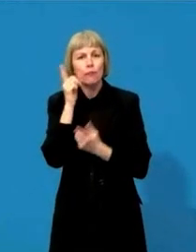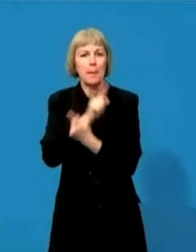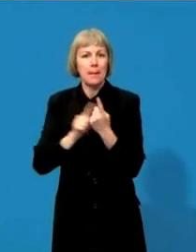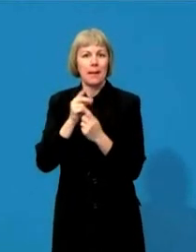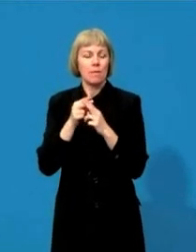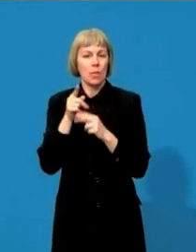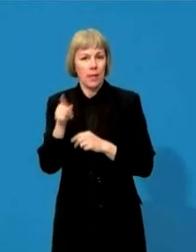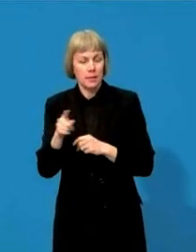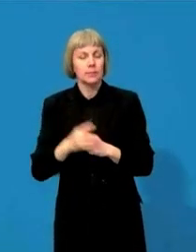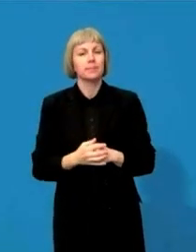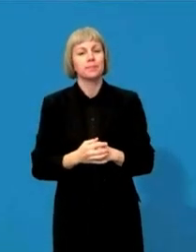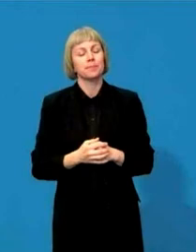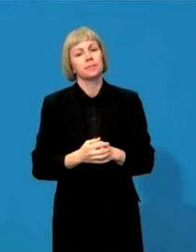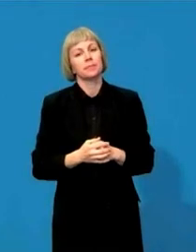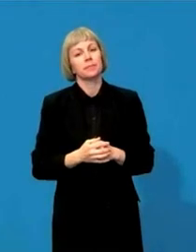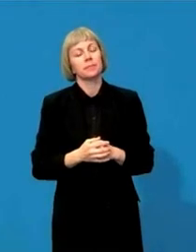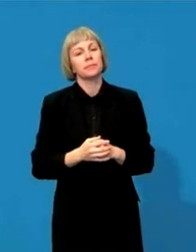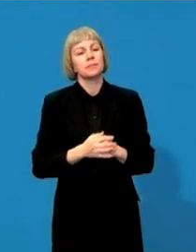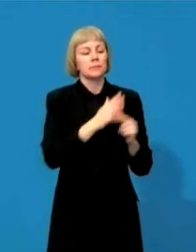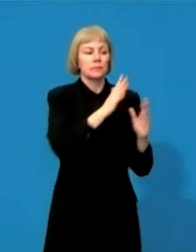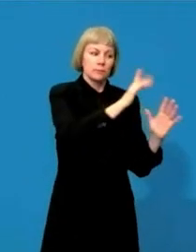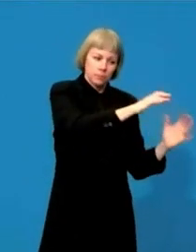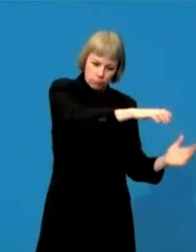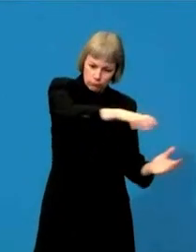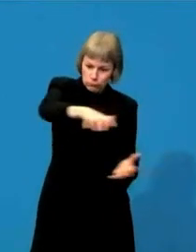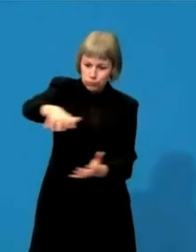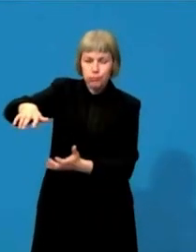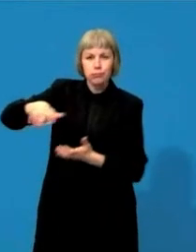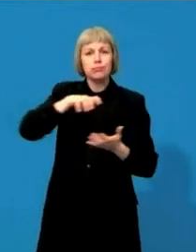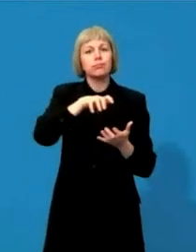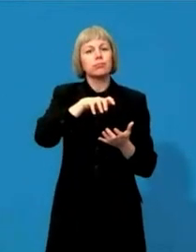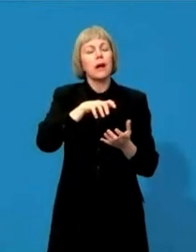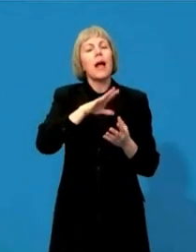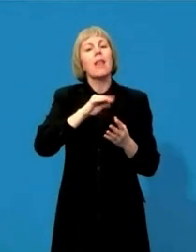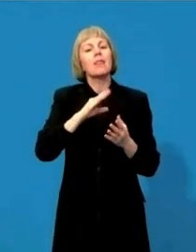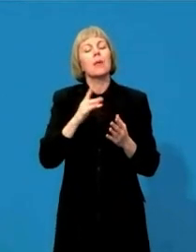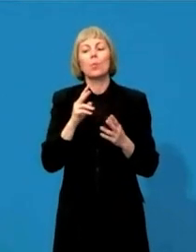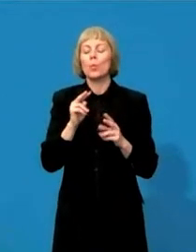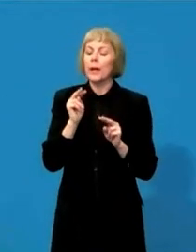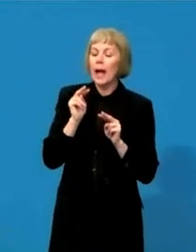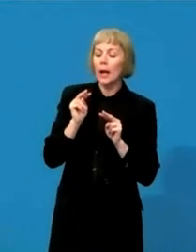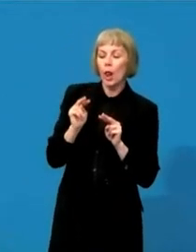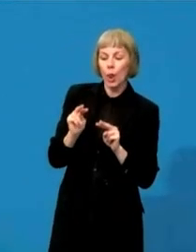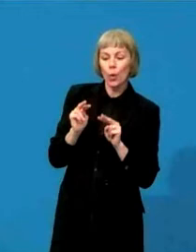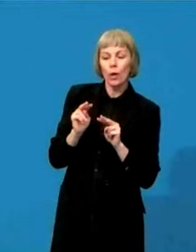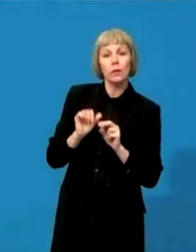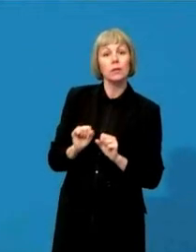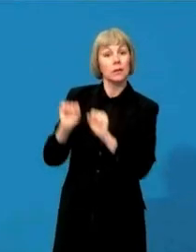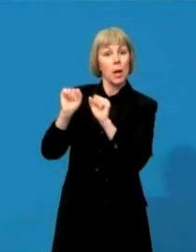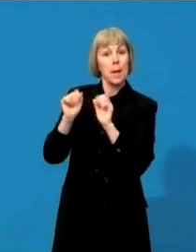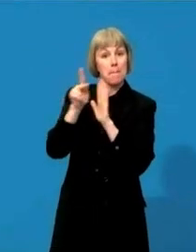And then, from that, we had a look at some of the policies around how the NDIS started and